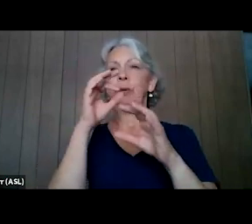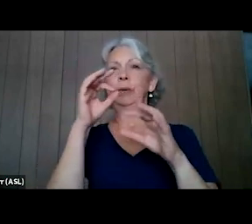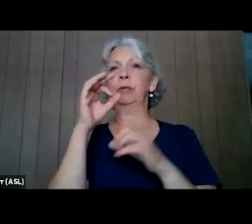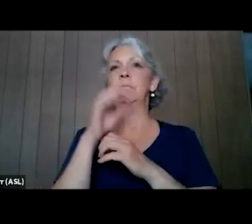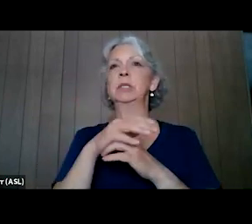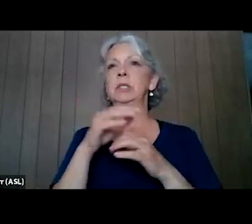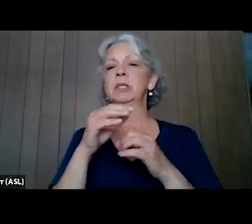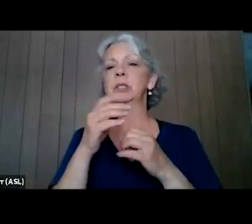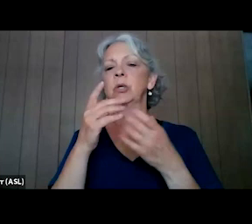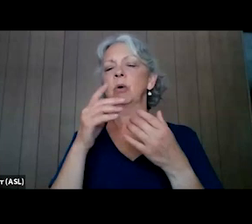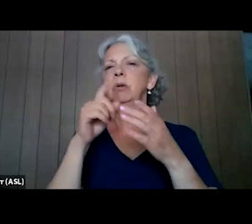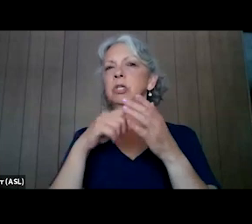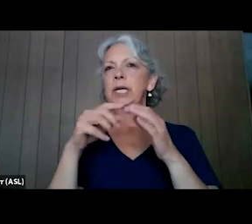So we are checking the pupils.